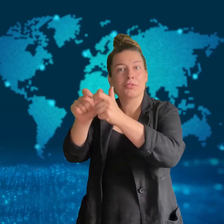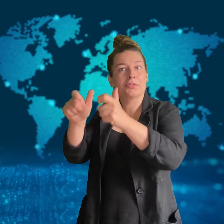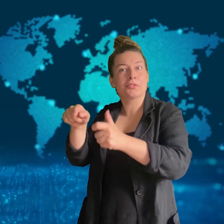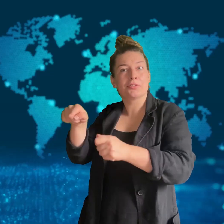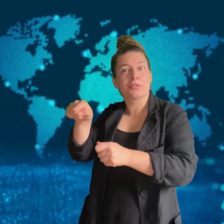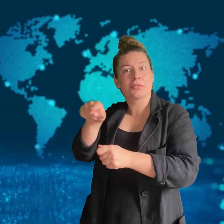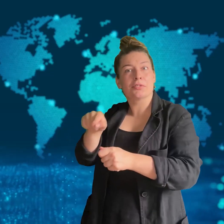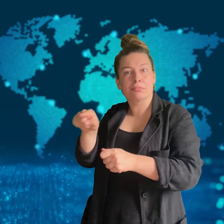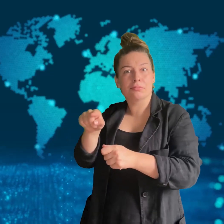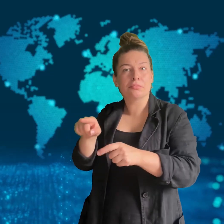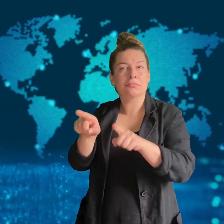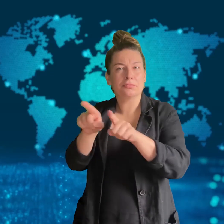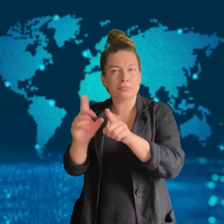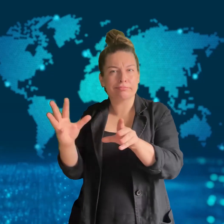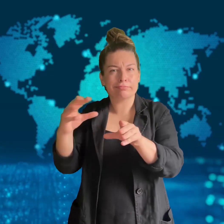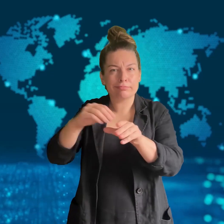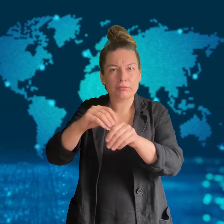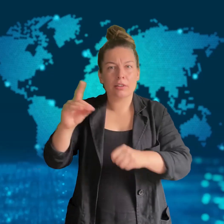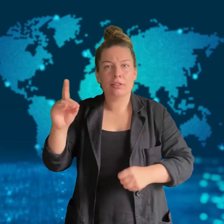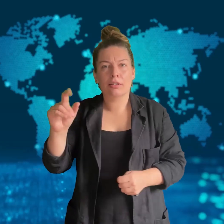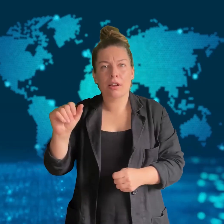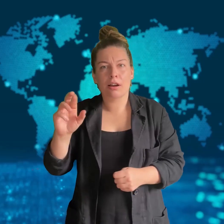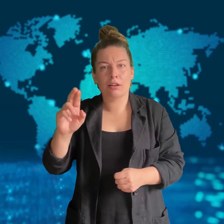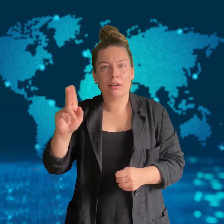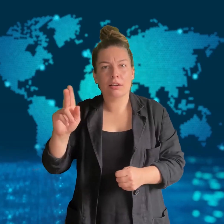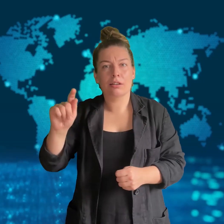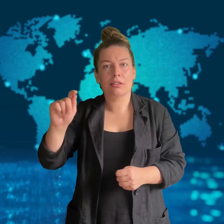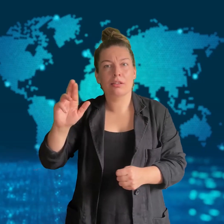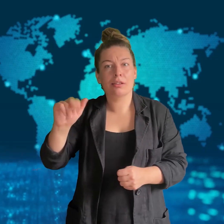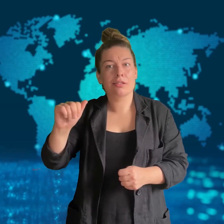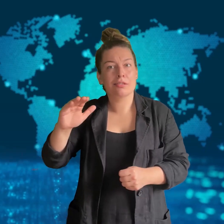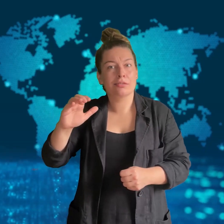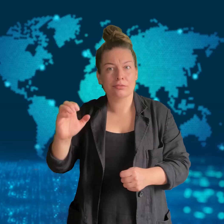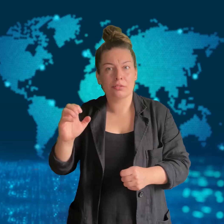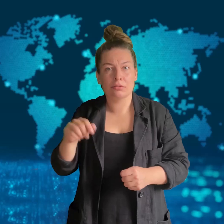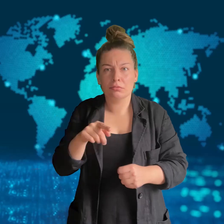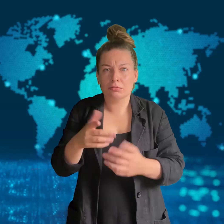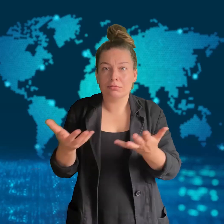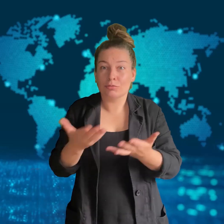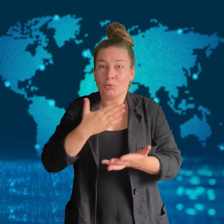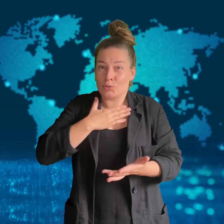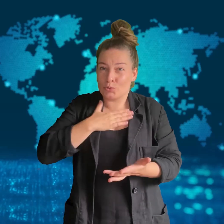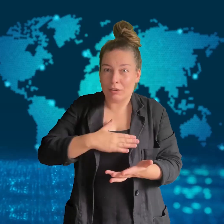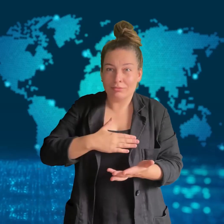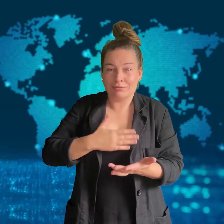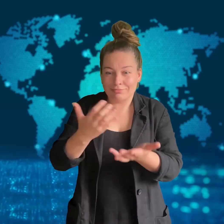Since Mike Lynch had ties to the UK, the US,